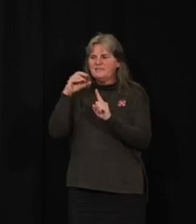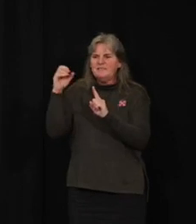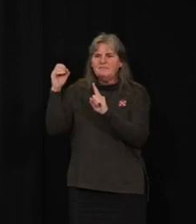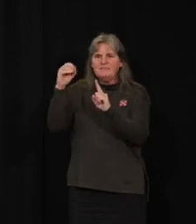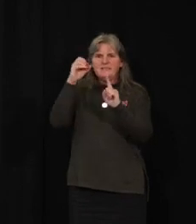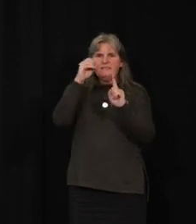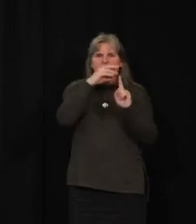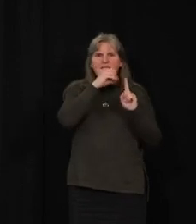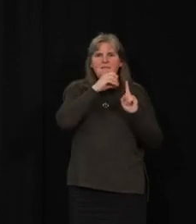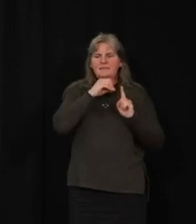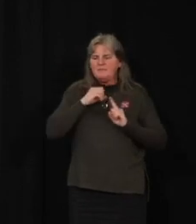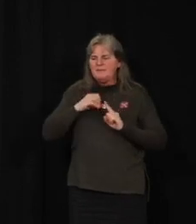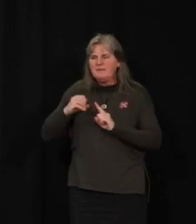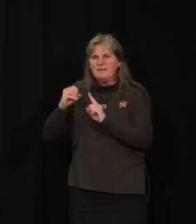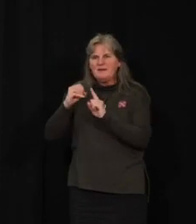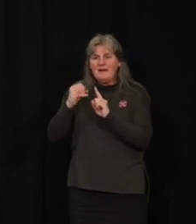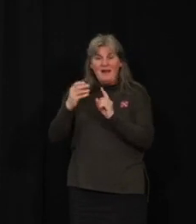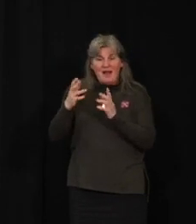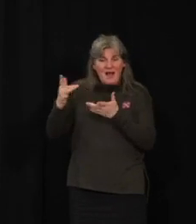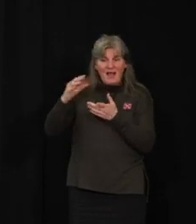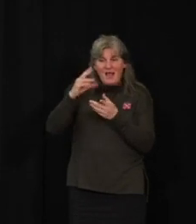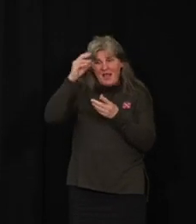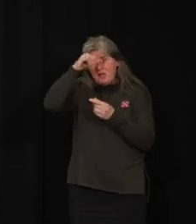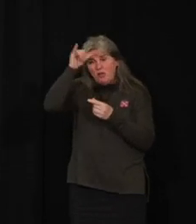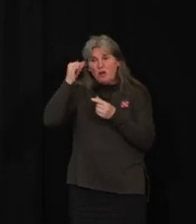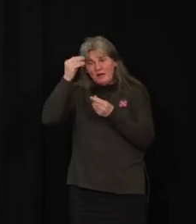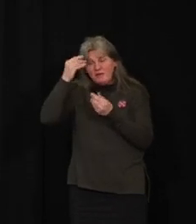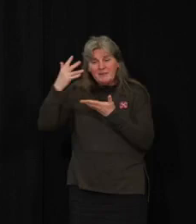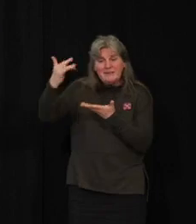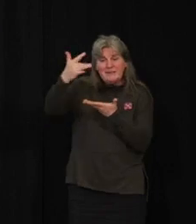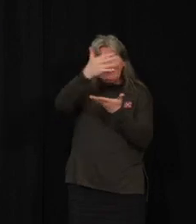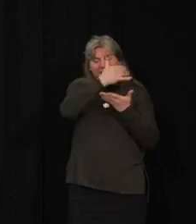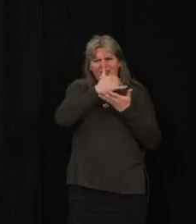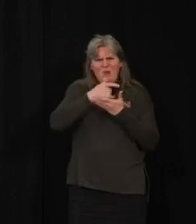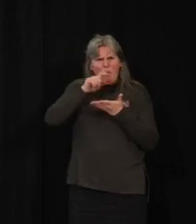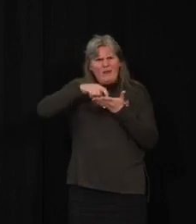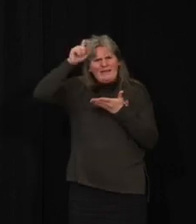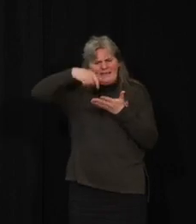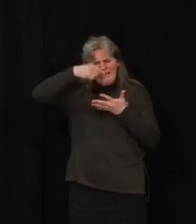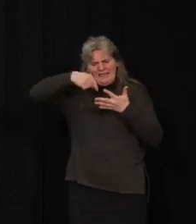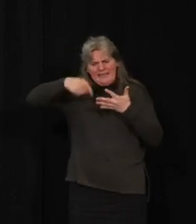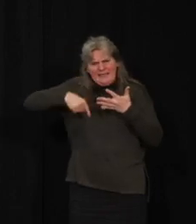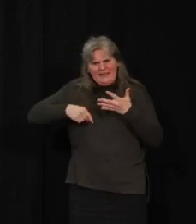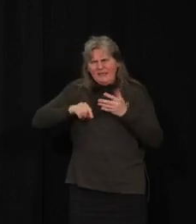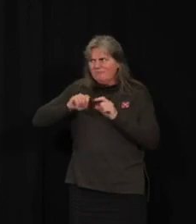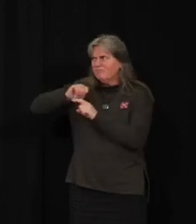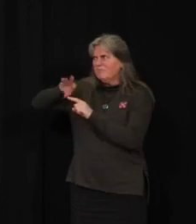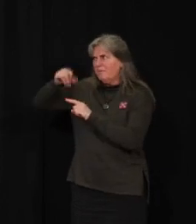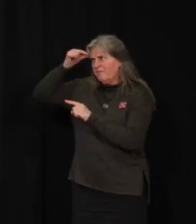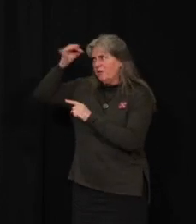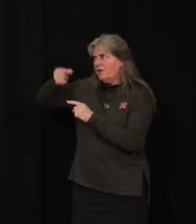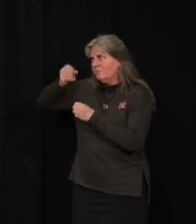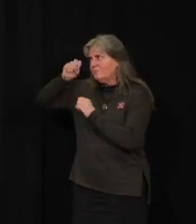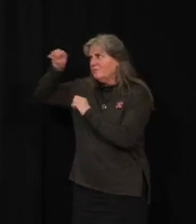considerations we are doing and where the name will be if we ned more measures as well. Our hearts go out to the people